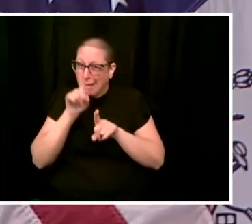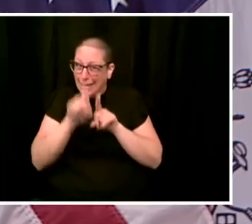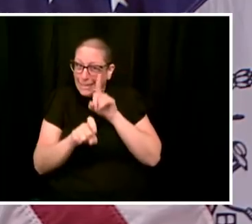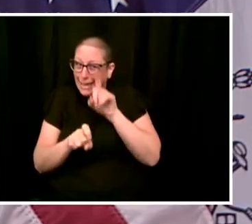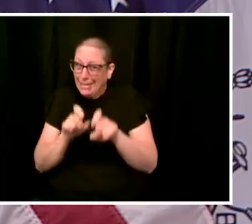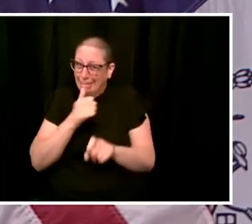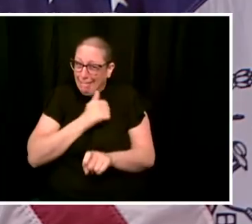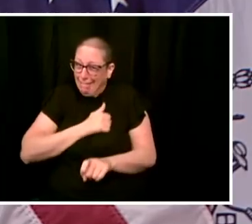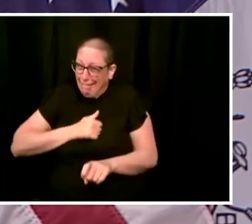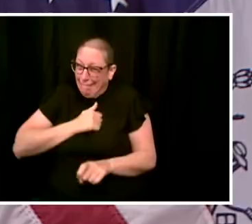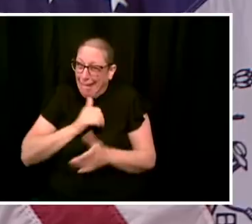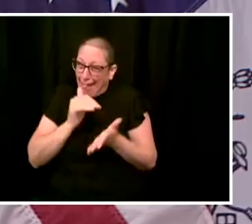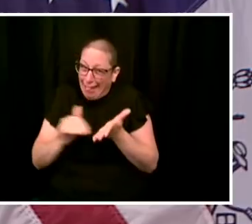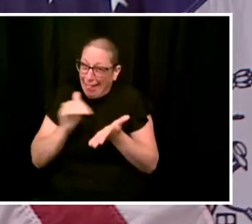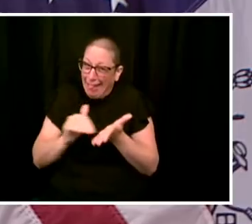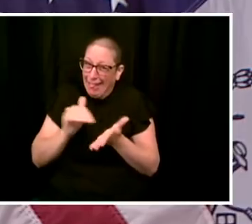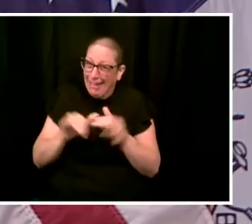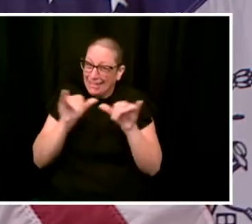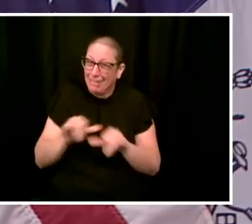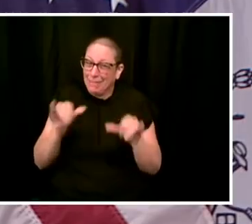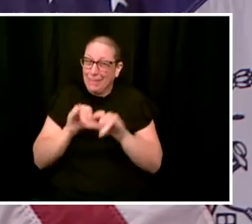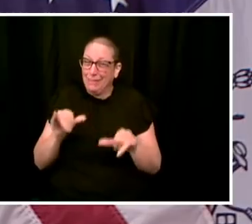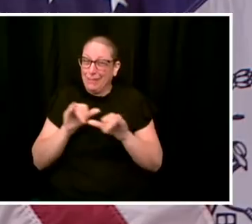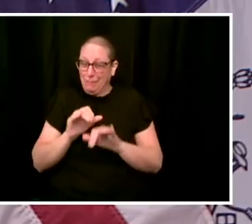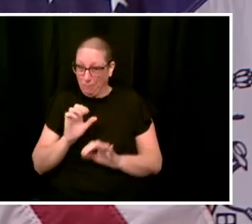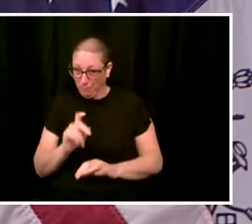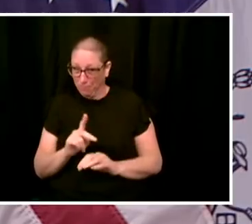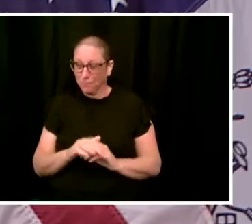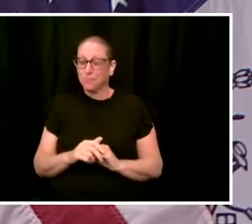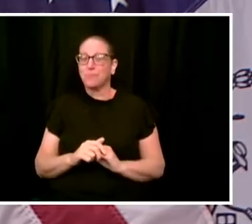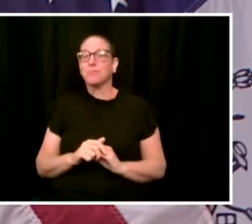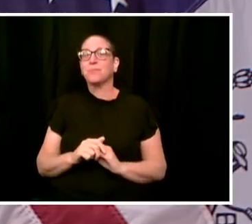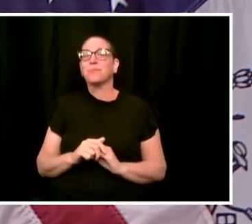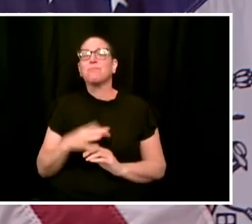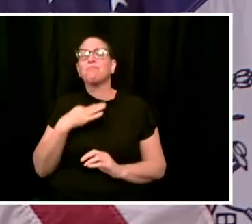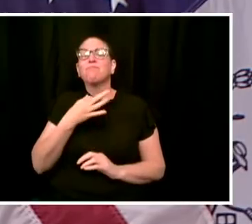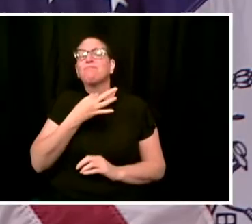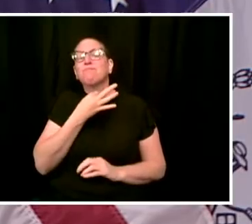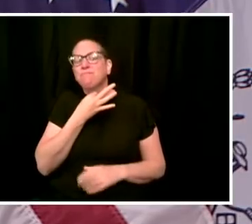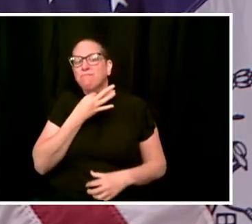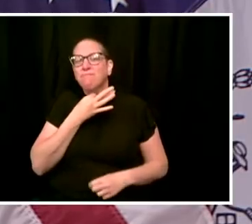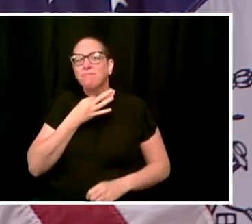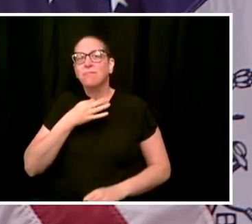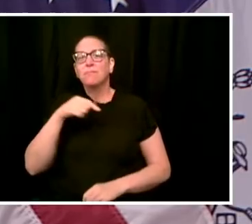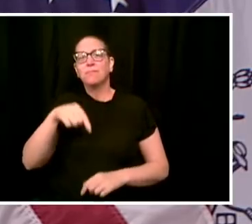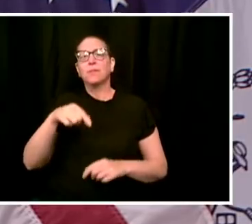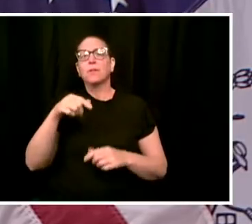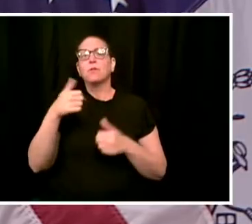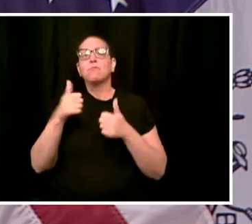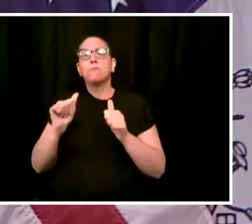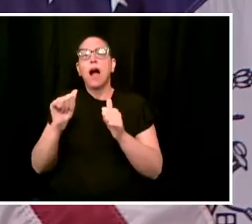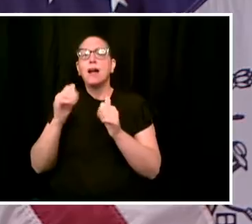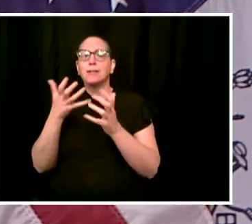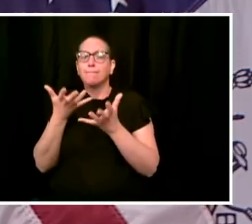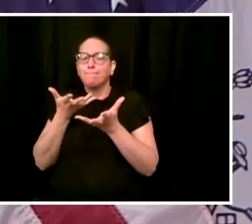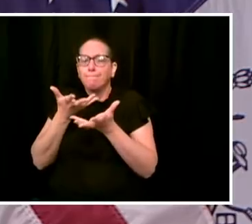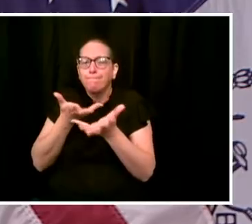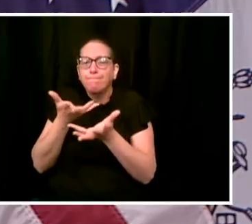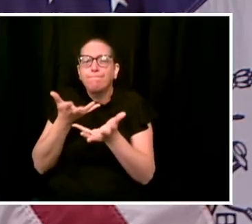MANY TIMES. NOT TO TRIGGER YOU, BUT I'M CURIOUS, INITIATIVE TO